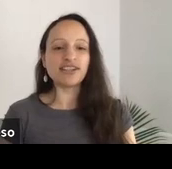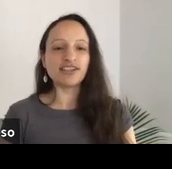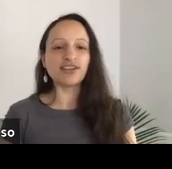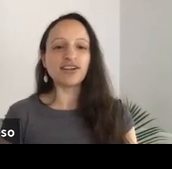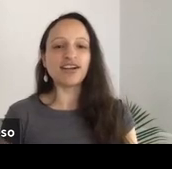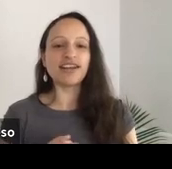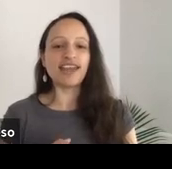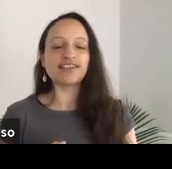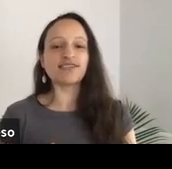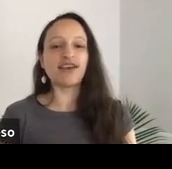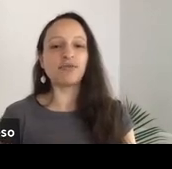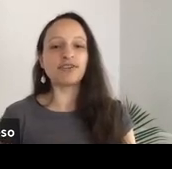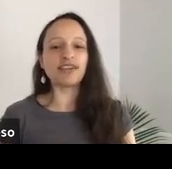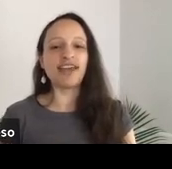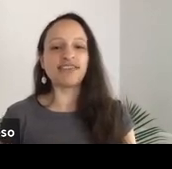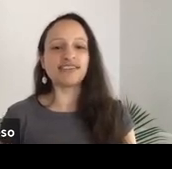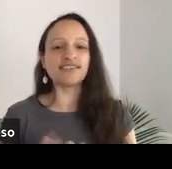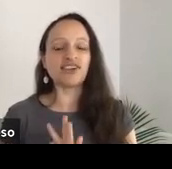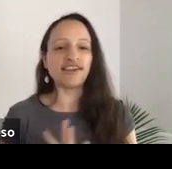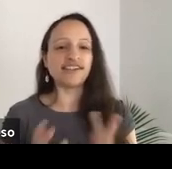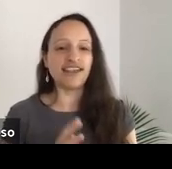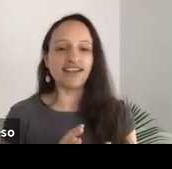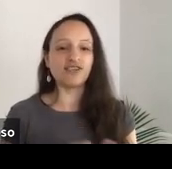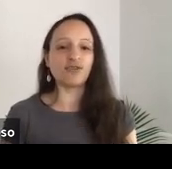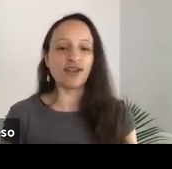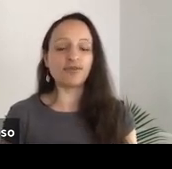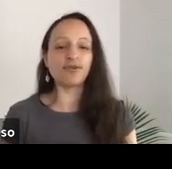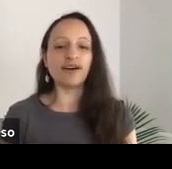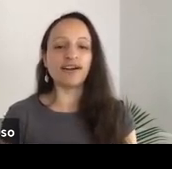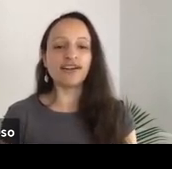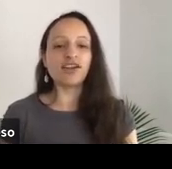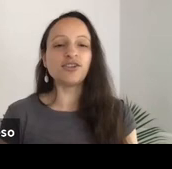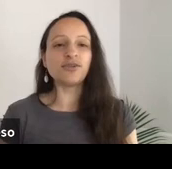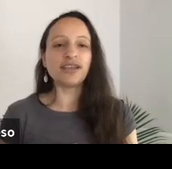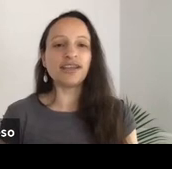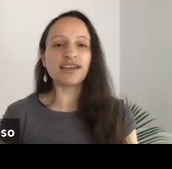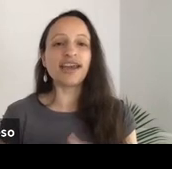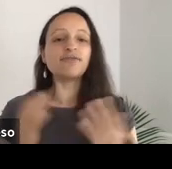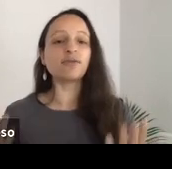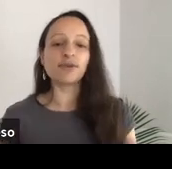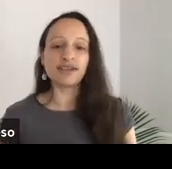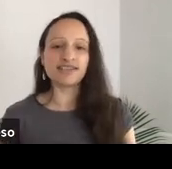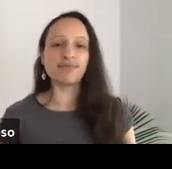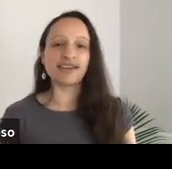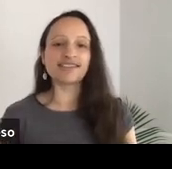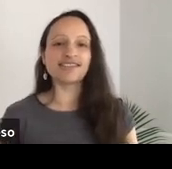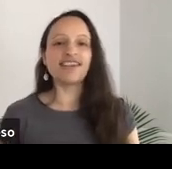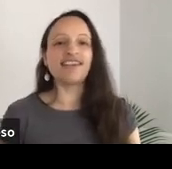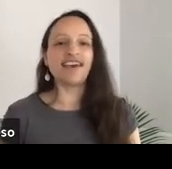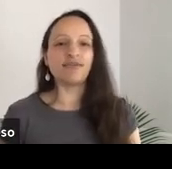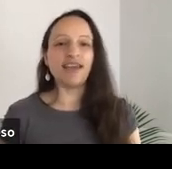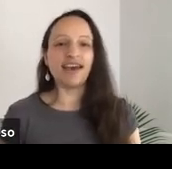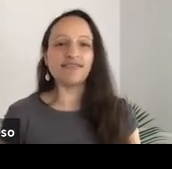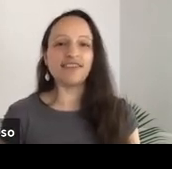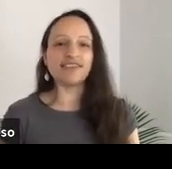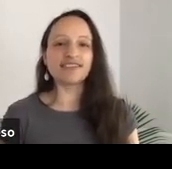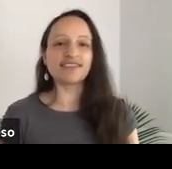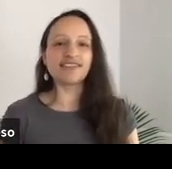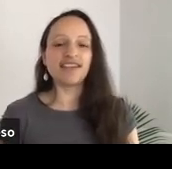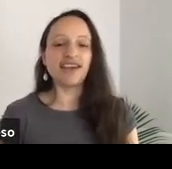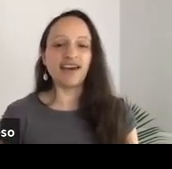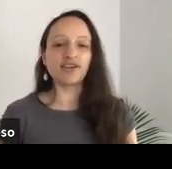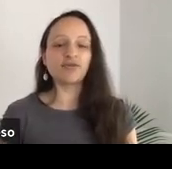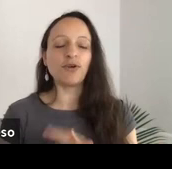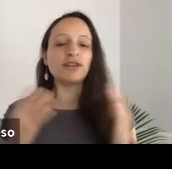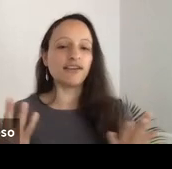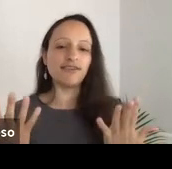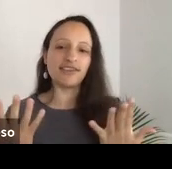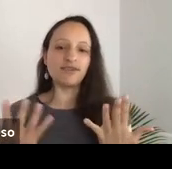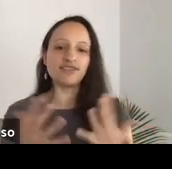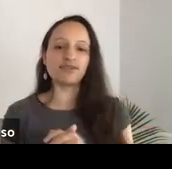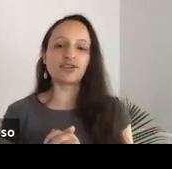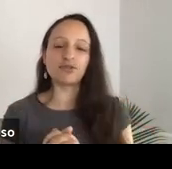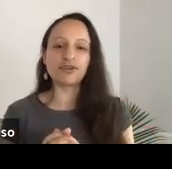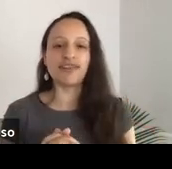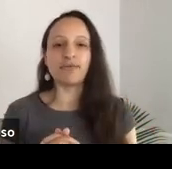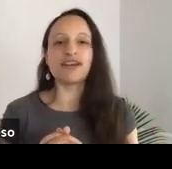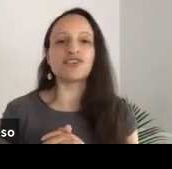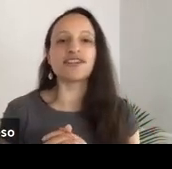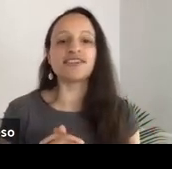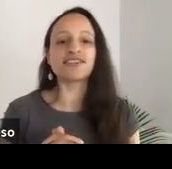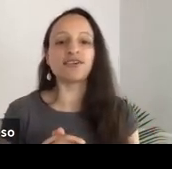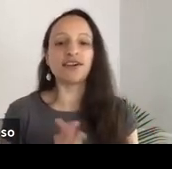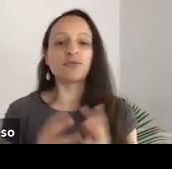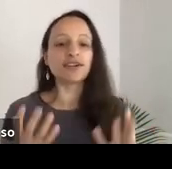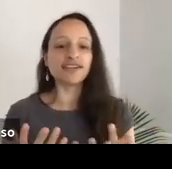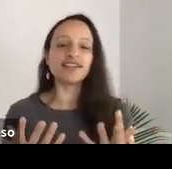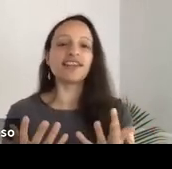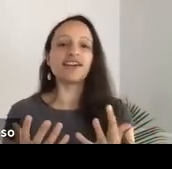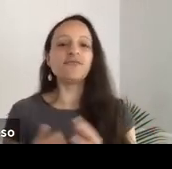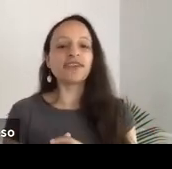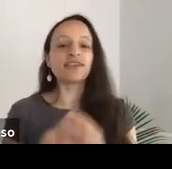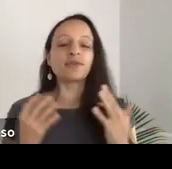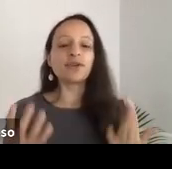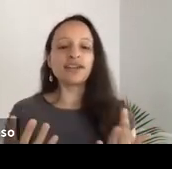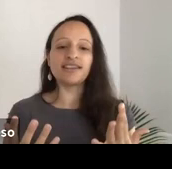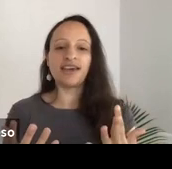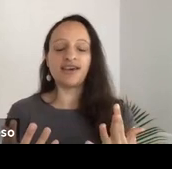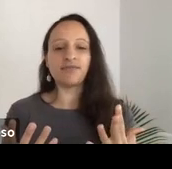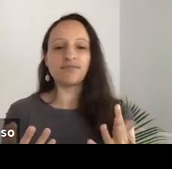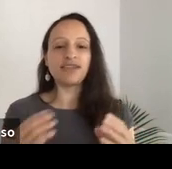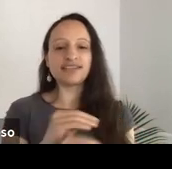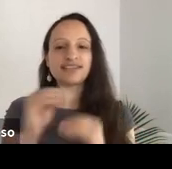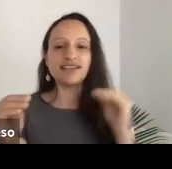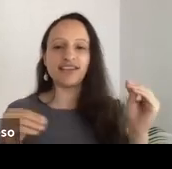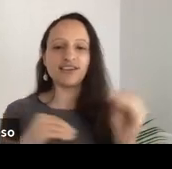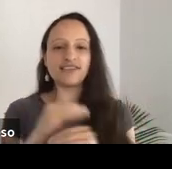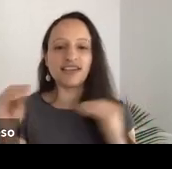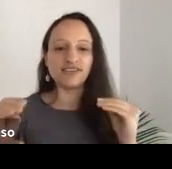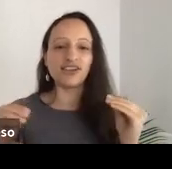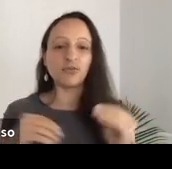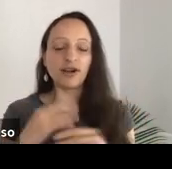And so in this particular case, we're looking at this child and grown up who are doing kind of what we would expect that we have this what we love at the museum is a group collaboration so they're working together, they're putting the pieces together